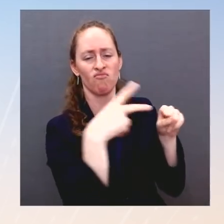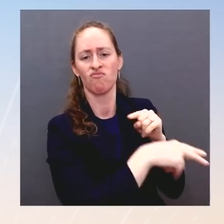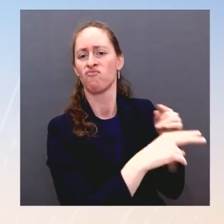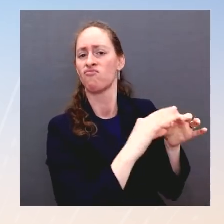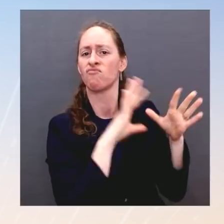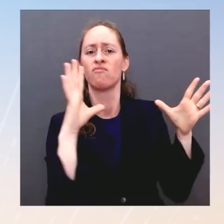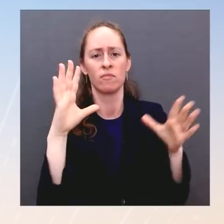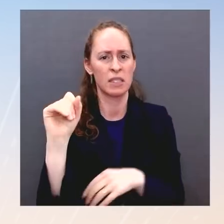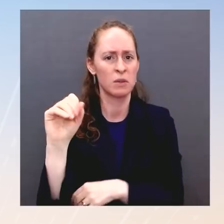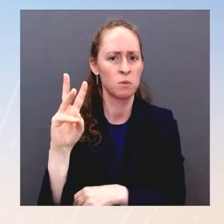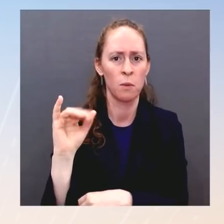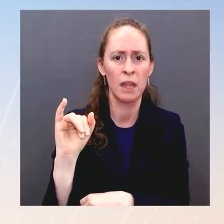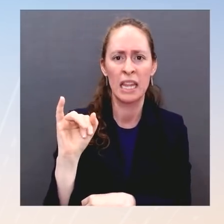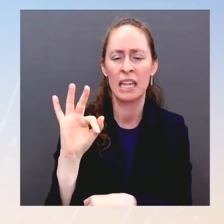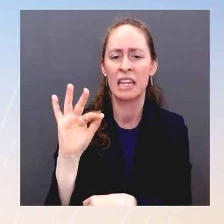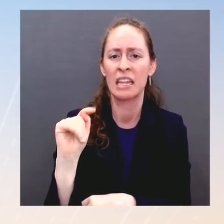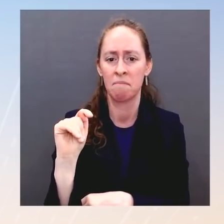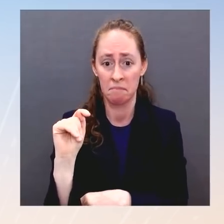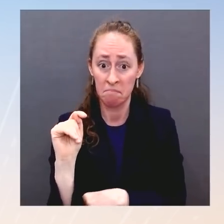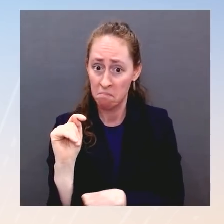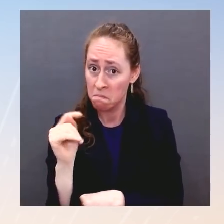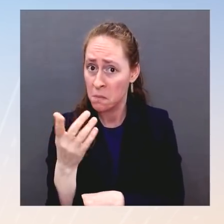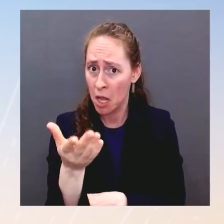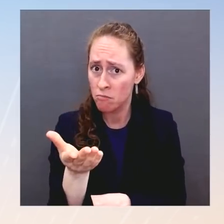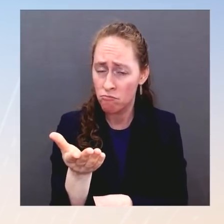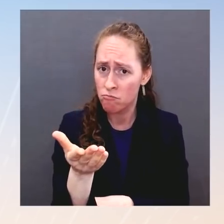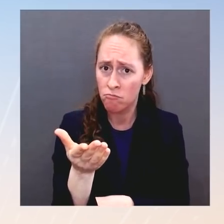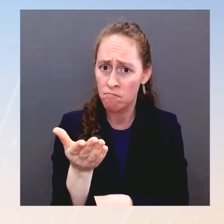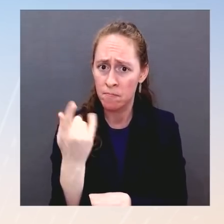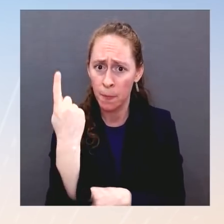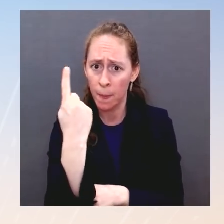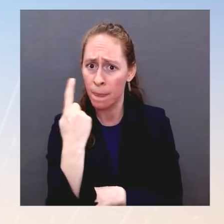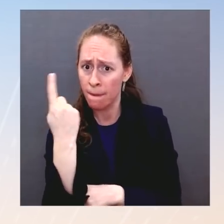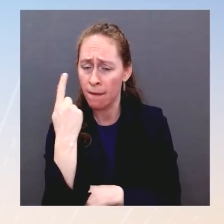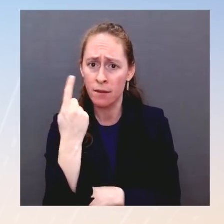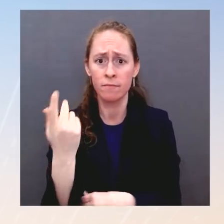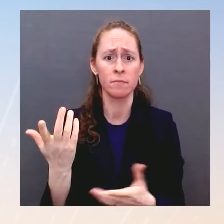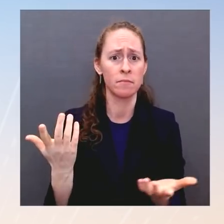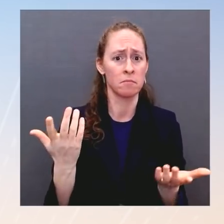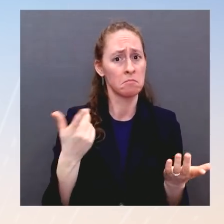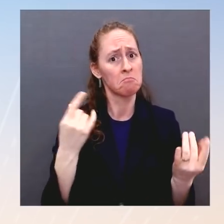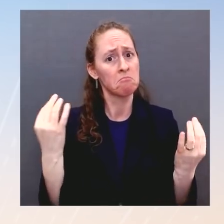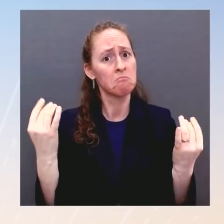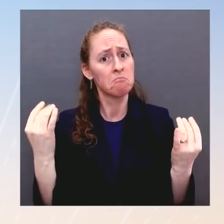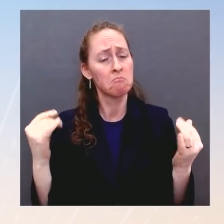and perhaps another moment -- you know, symbolic or, rather, an important measure? Ms. Psaki: Sure.